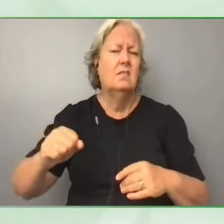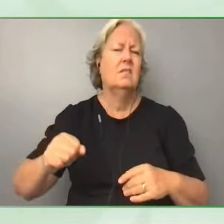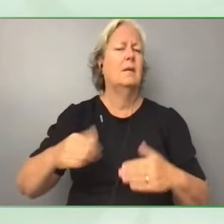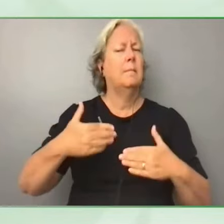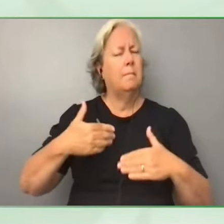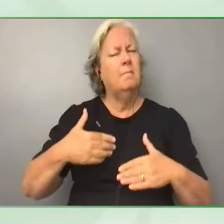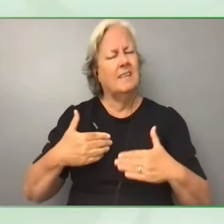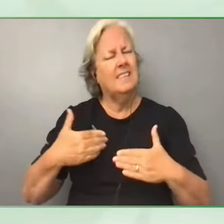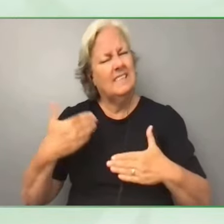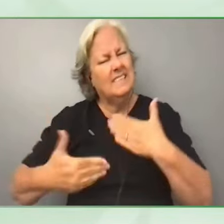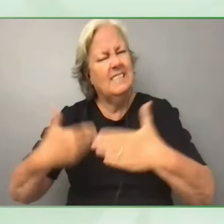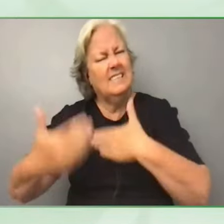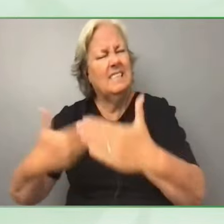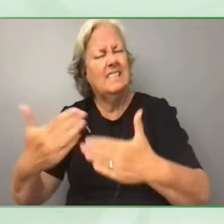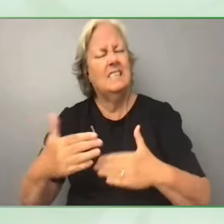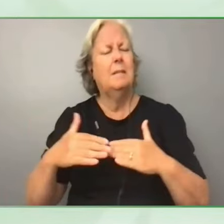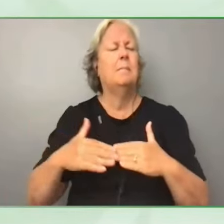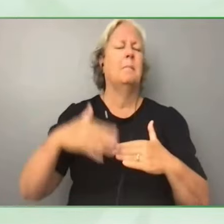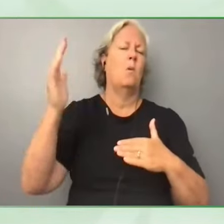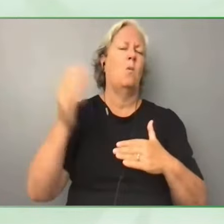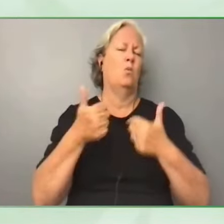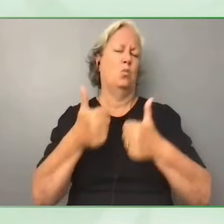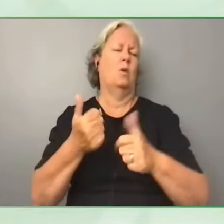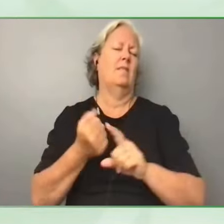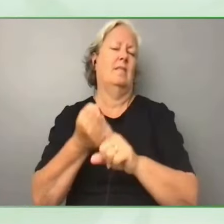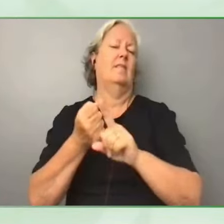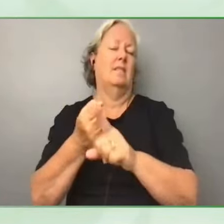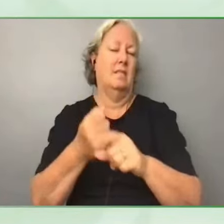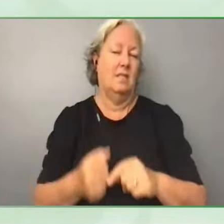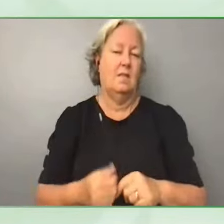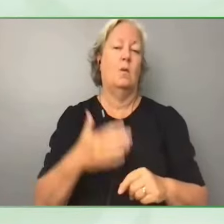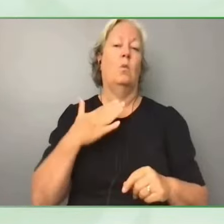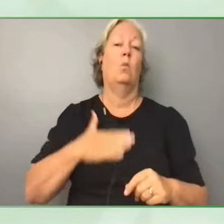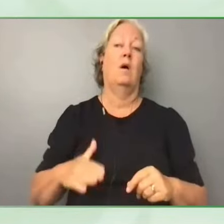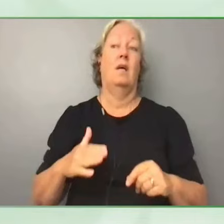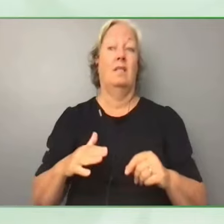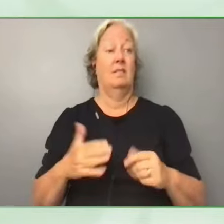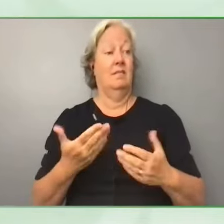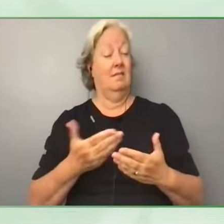We should give control of the lives back to the people that are